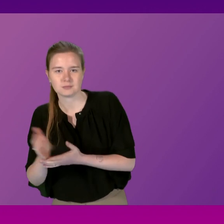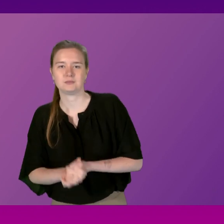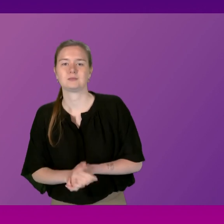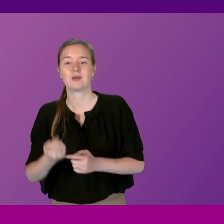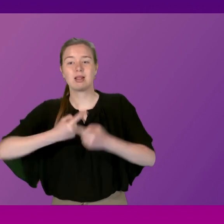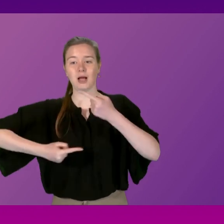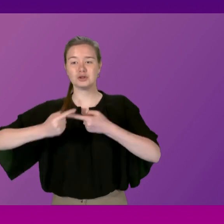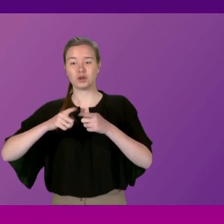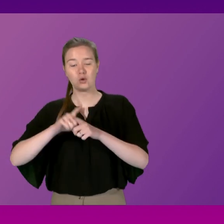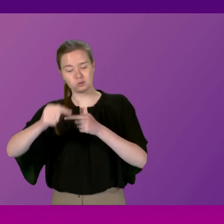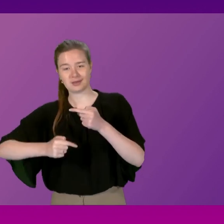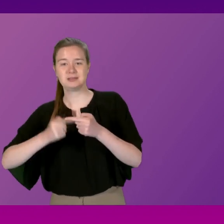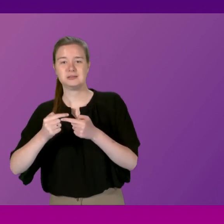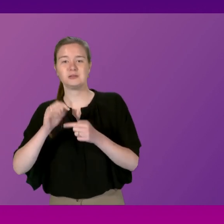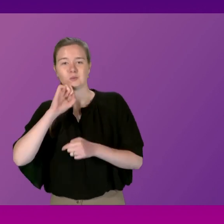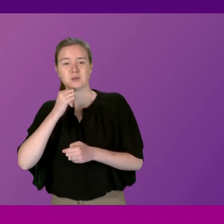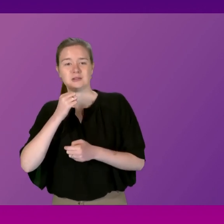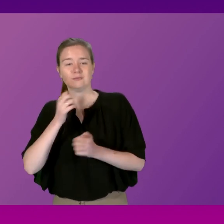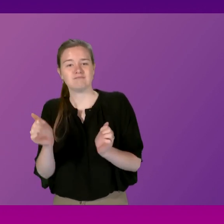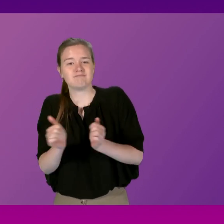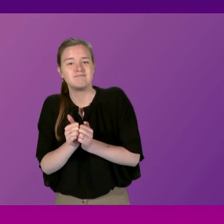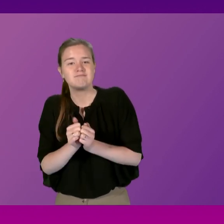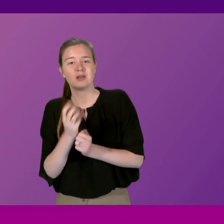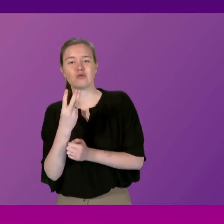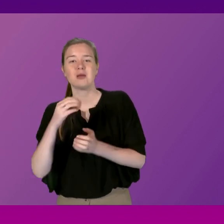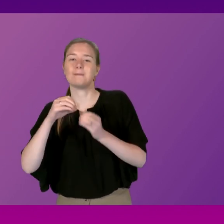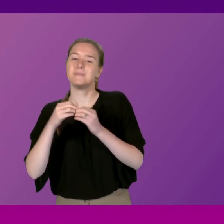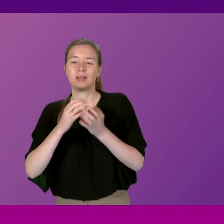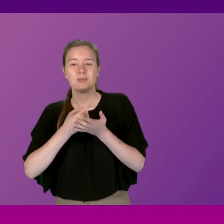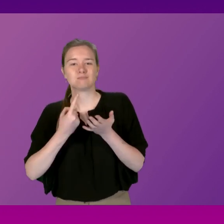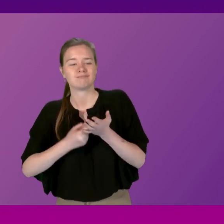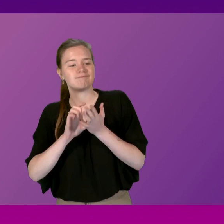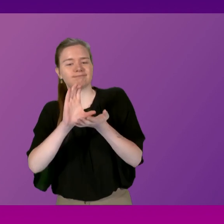Last year and this year, we have allocated almost £3 billion to support policies that